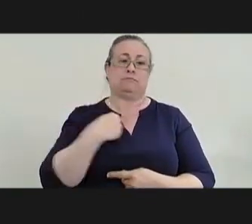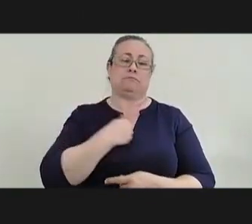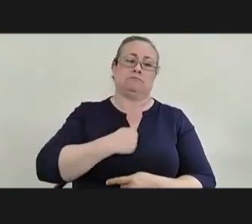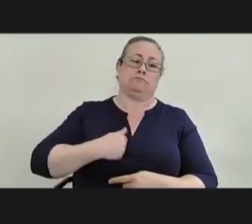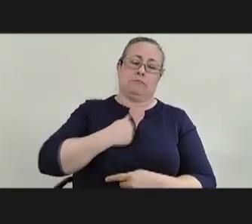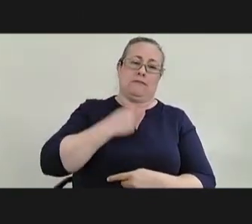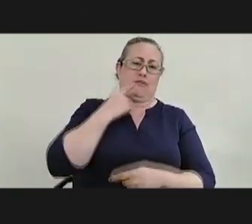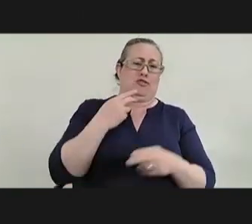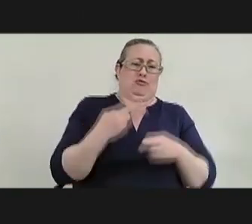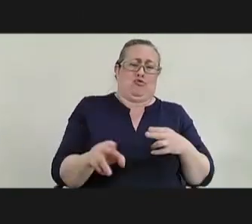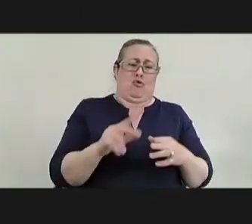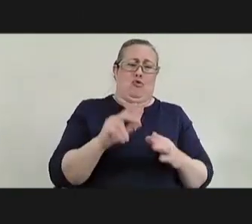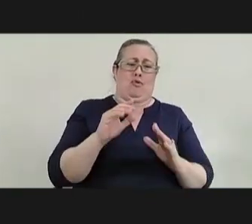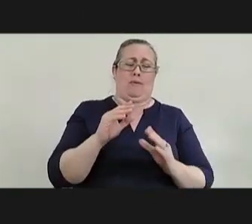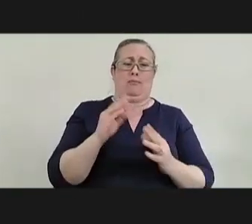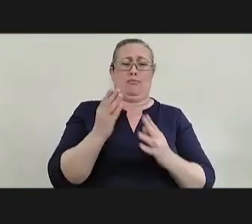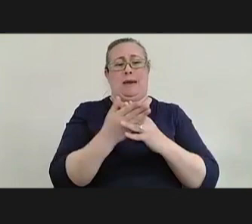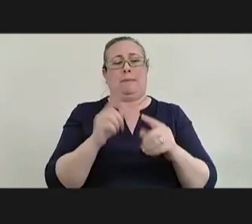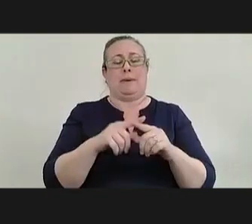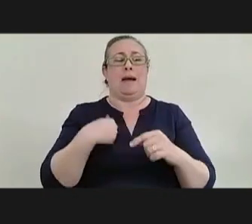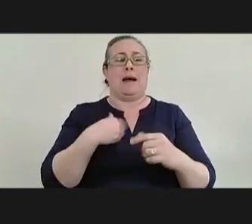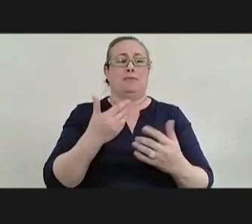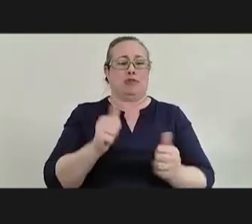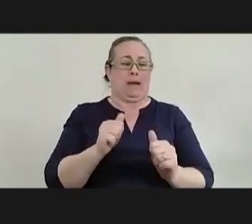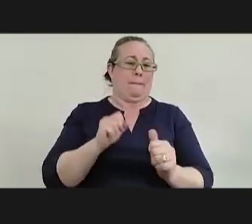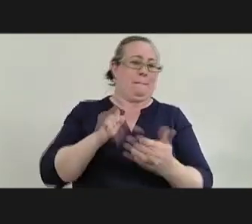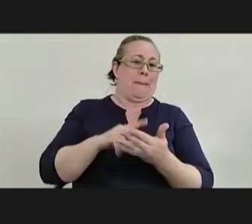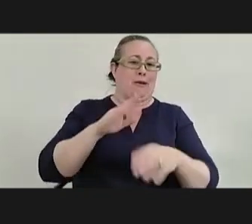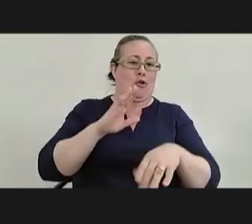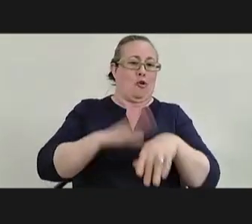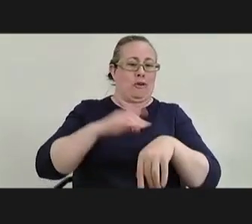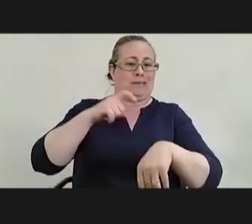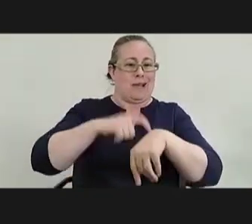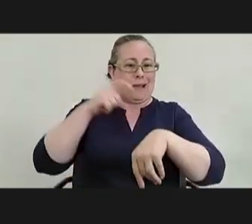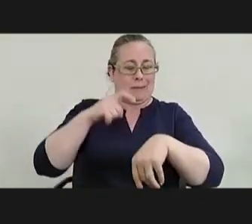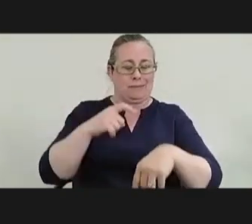but I want to get us back to on time. Thank you for joining us for our second